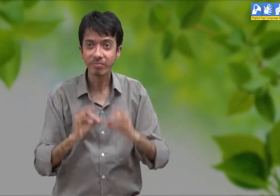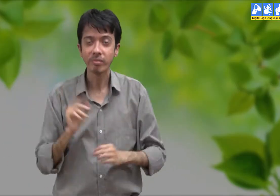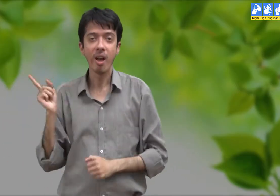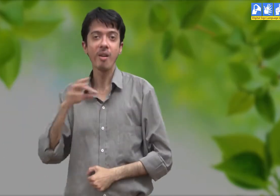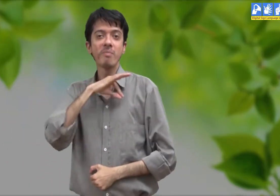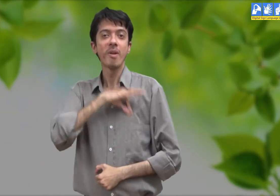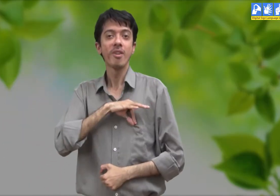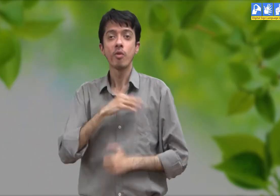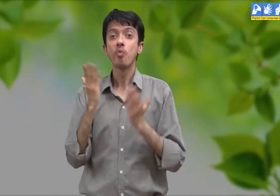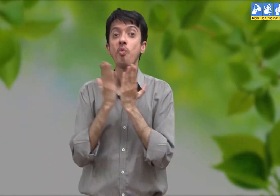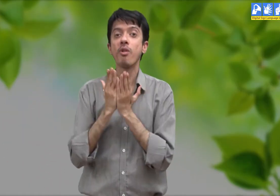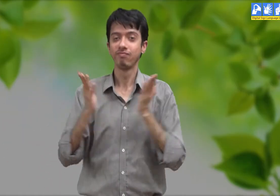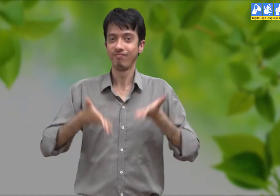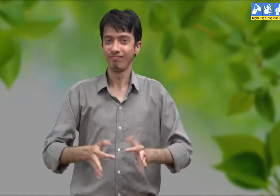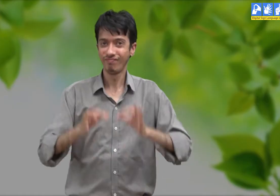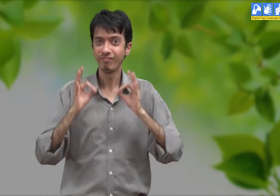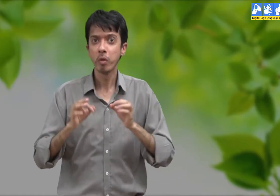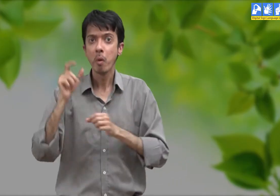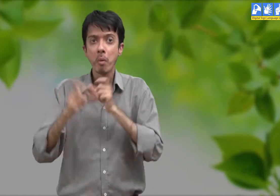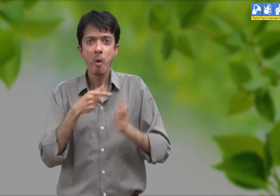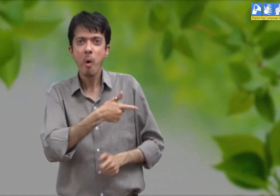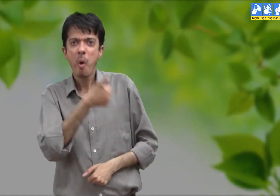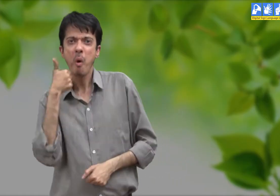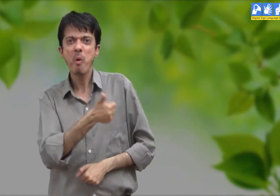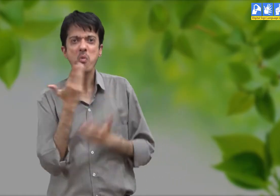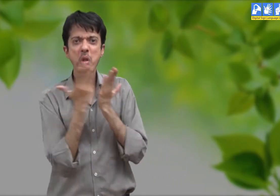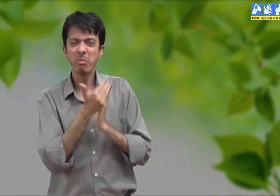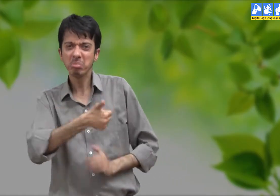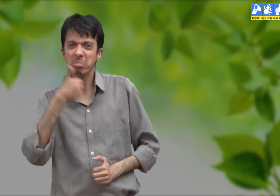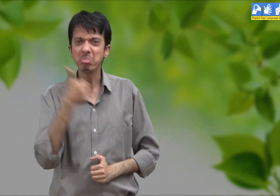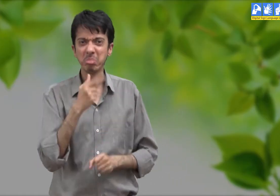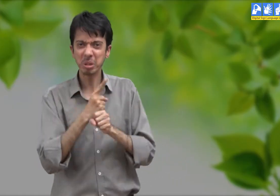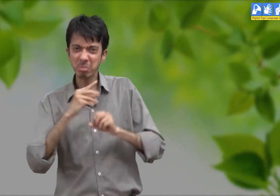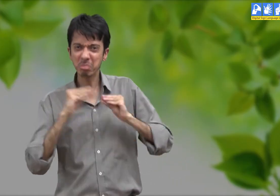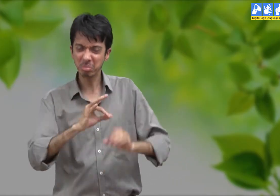in sports, extra curricular activities, in academics etc.